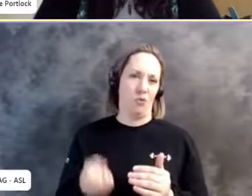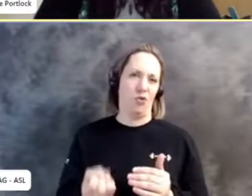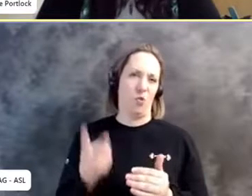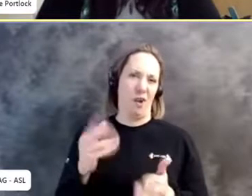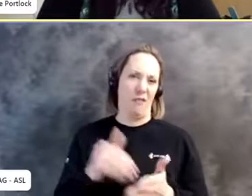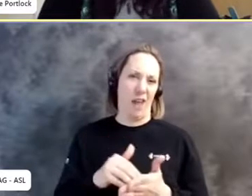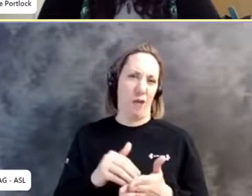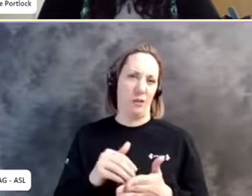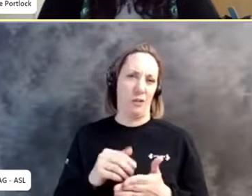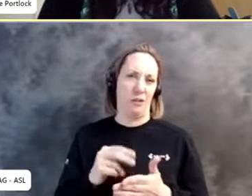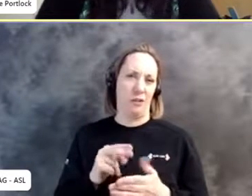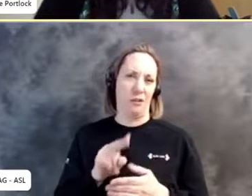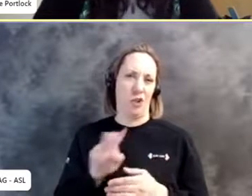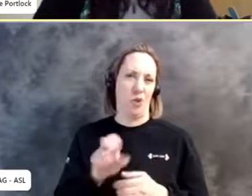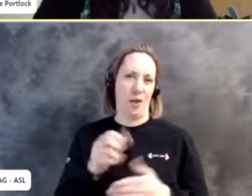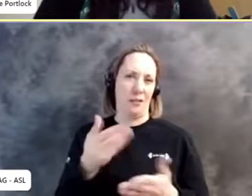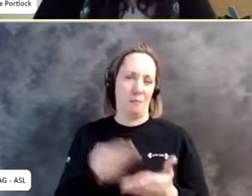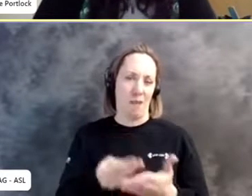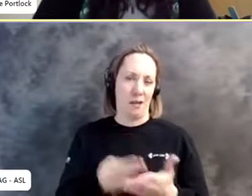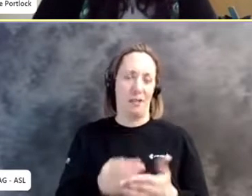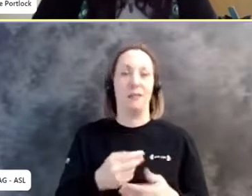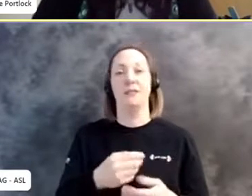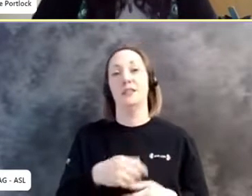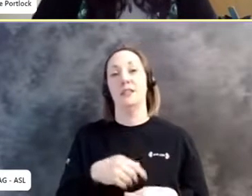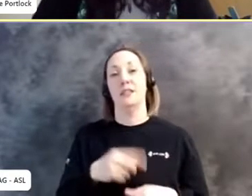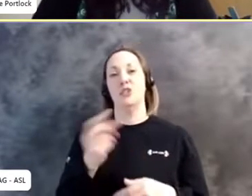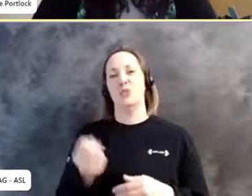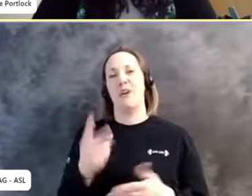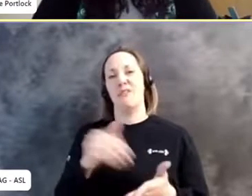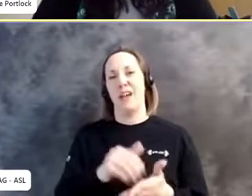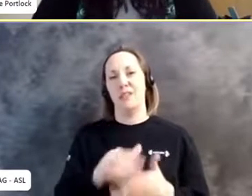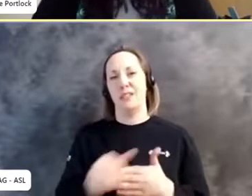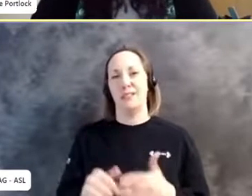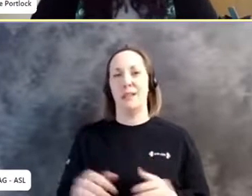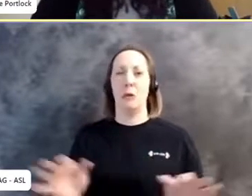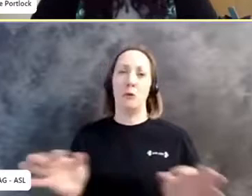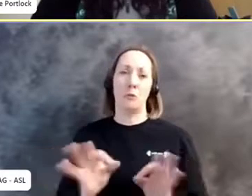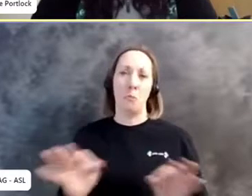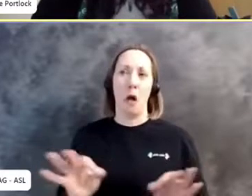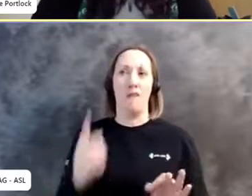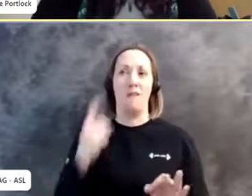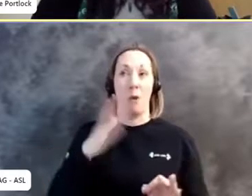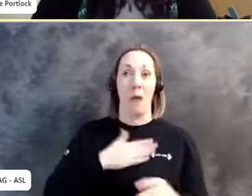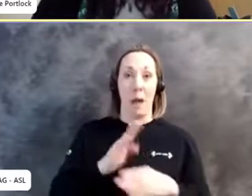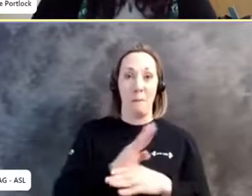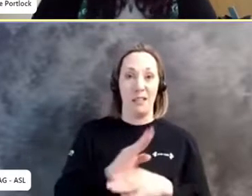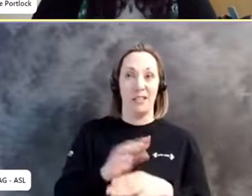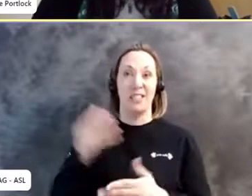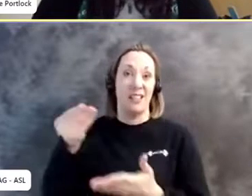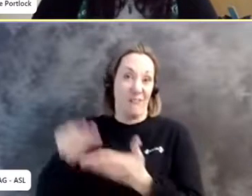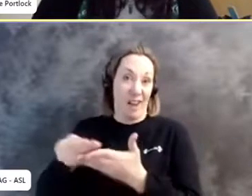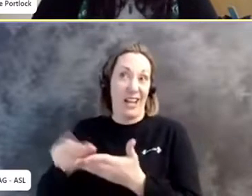first training I pitched, I'd say it's a small budget, under £10,000 or 12,000 US dollars. I'm saying that's a